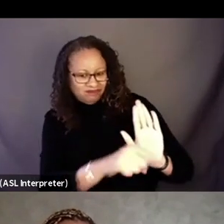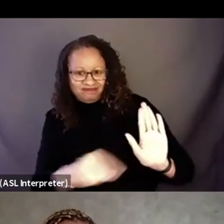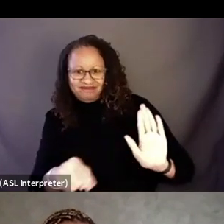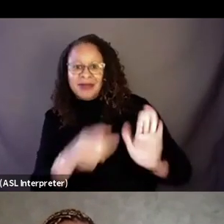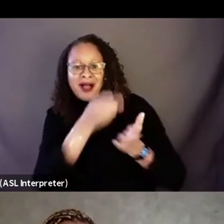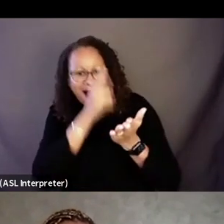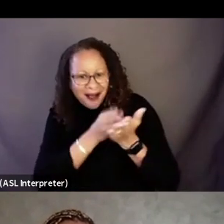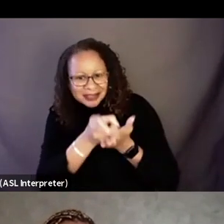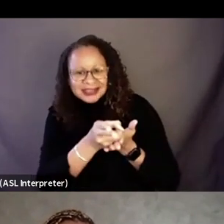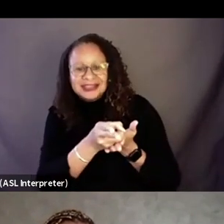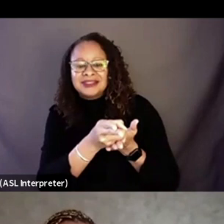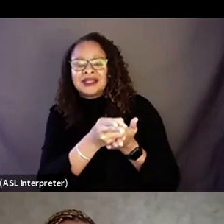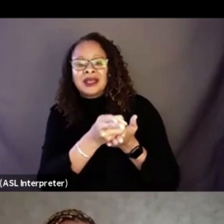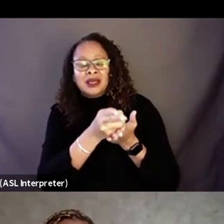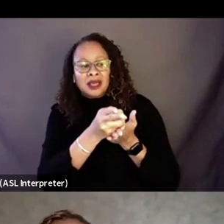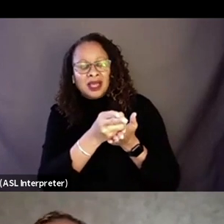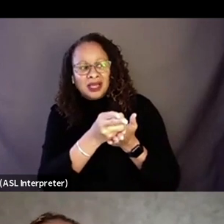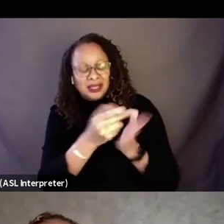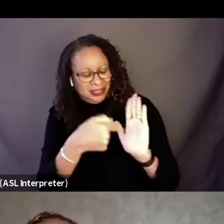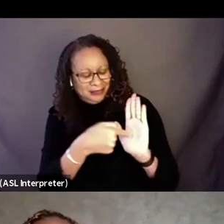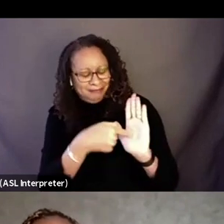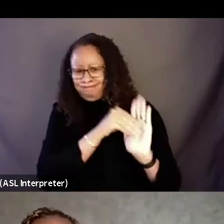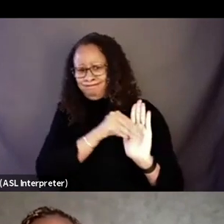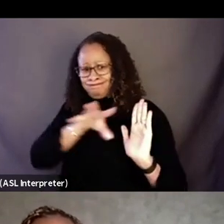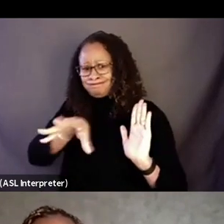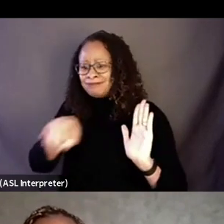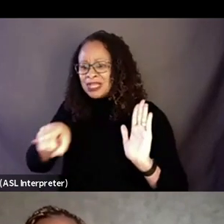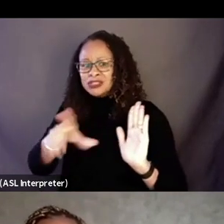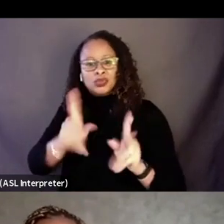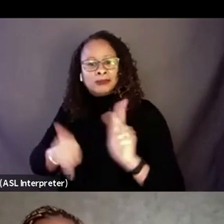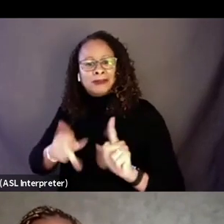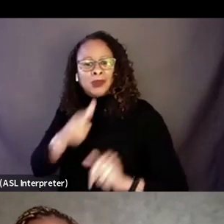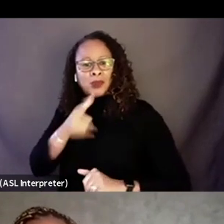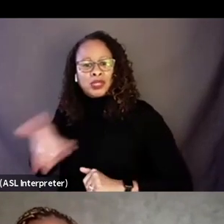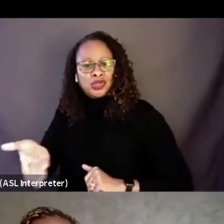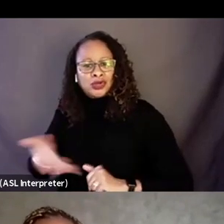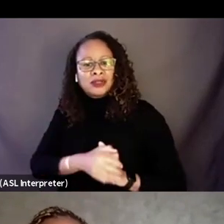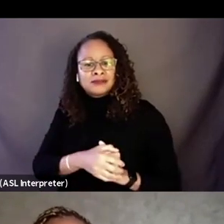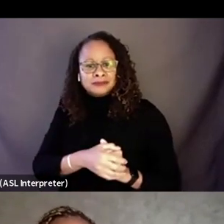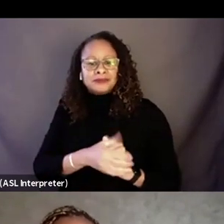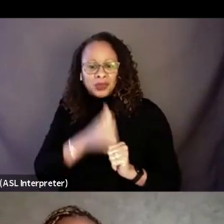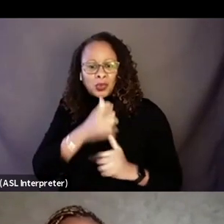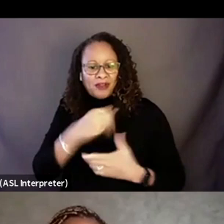and kind of reflect that honesty to the citizens whom we engage with every day.